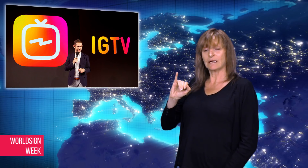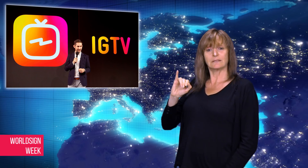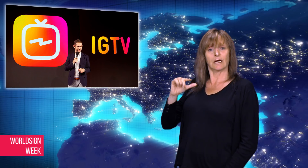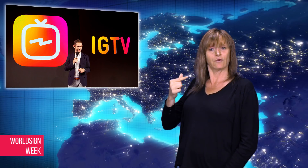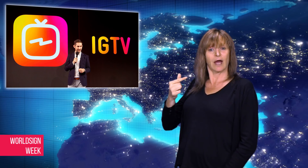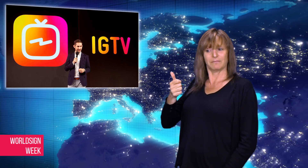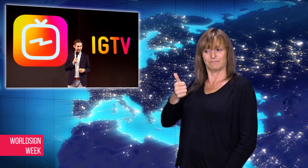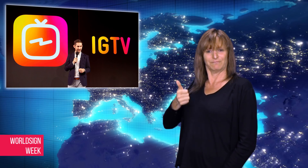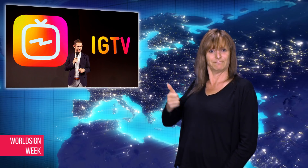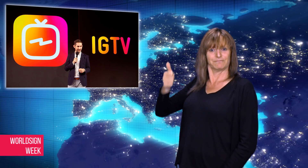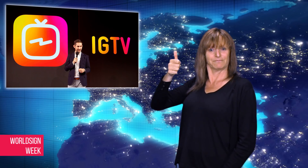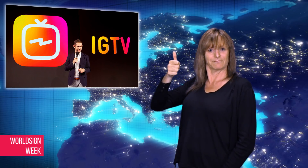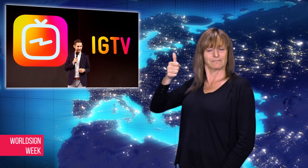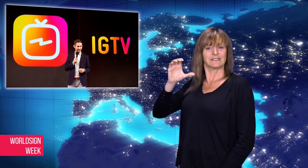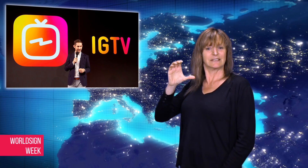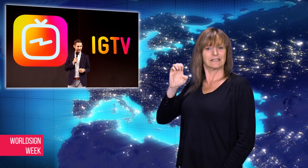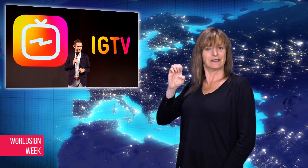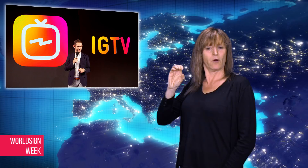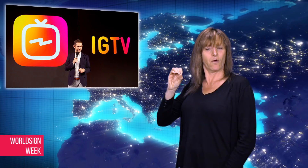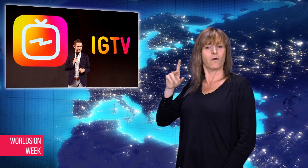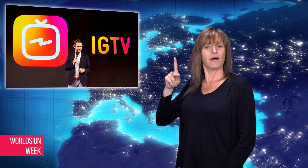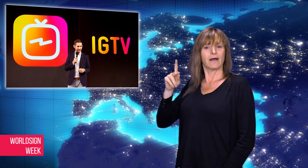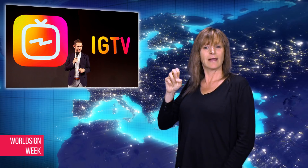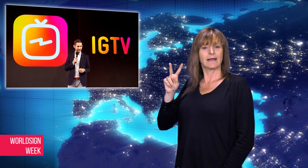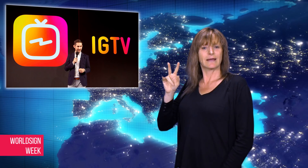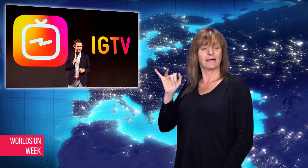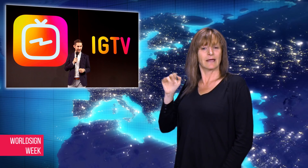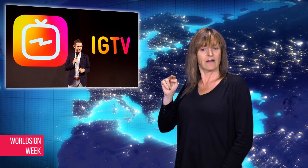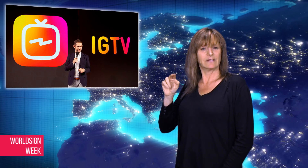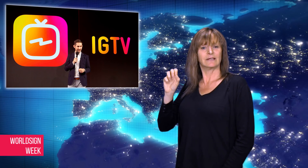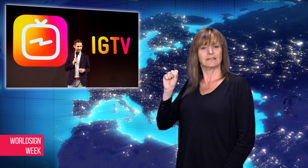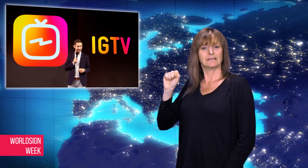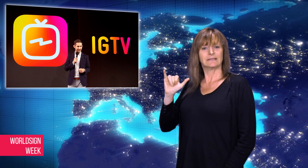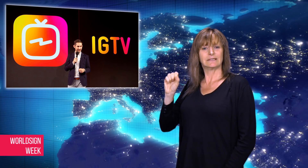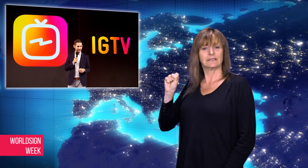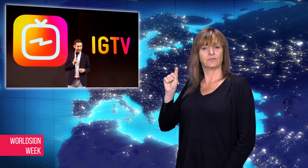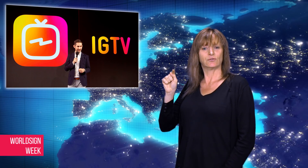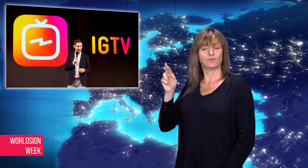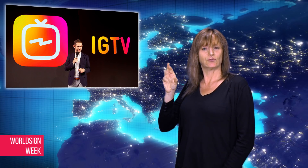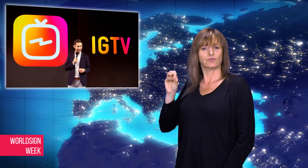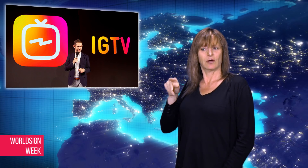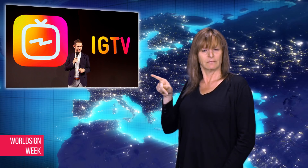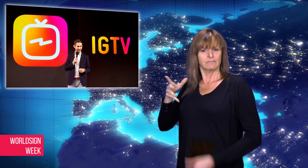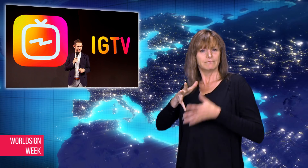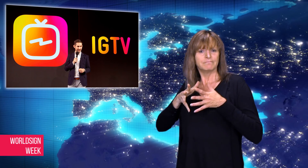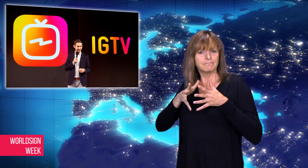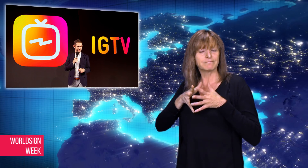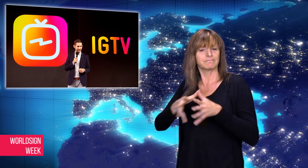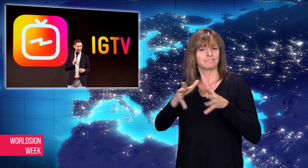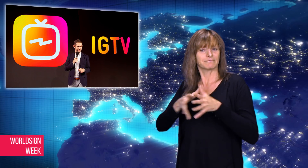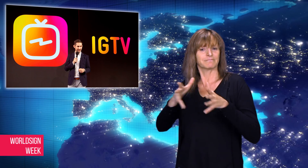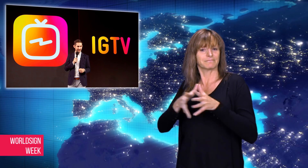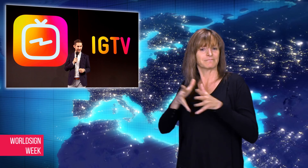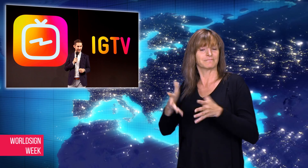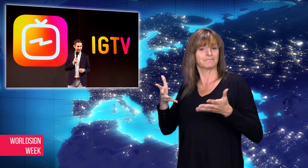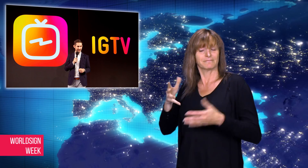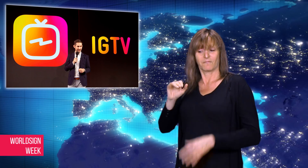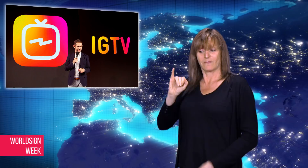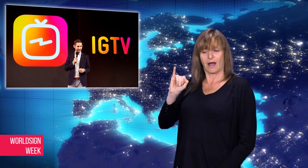Instagram CEO Kevin Systrom has announced IGTV, a new video service